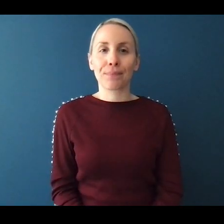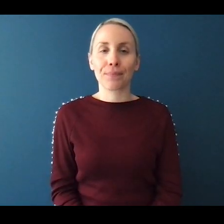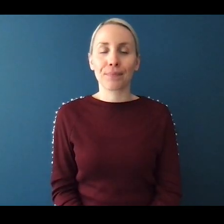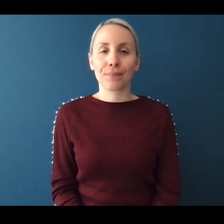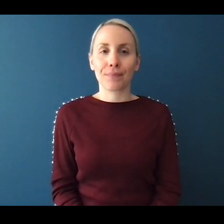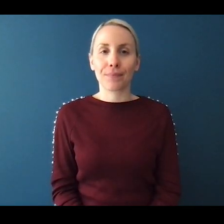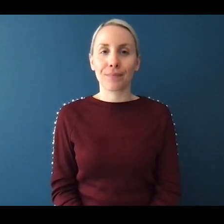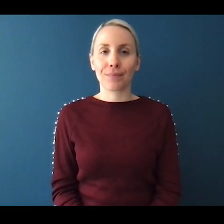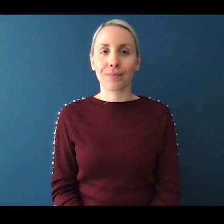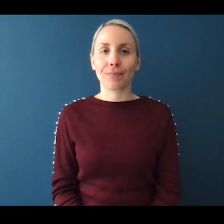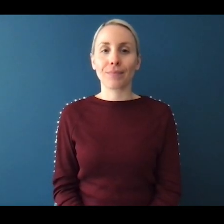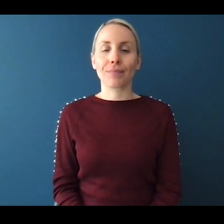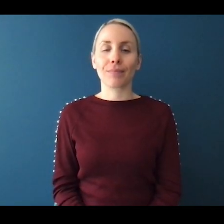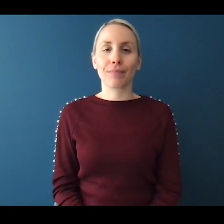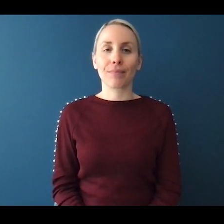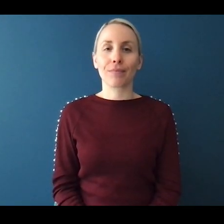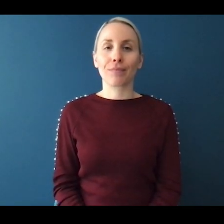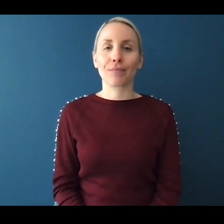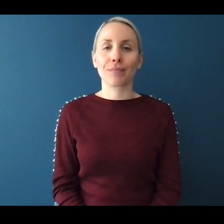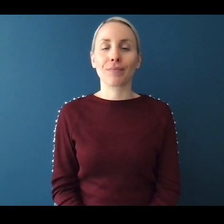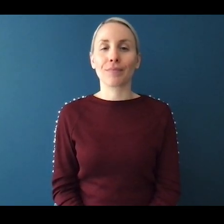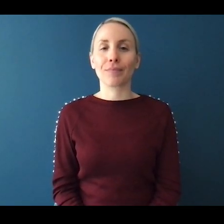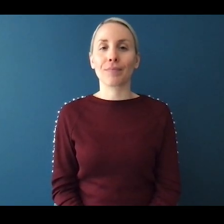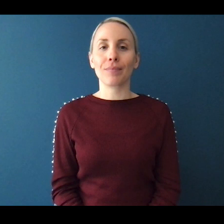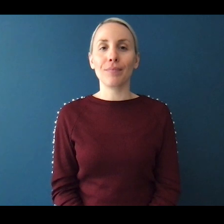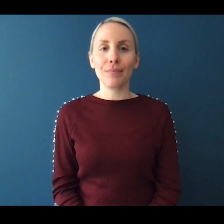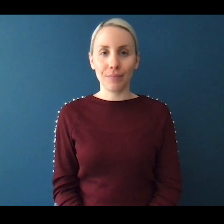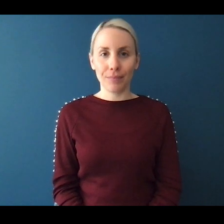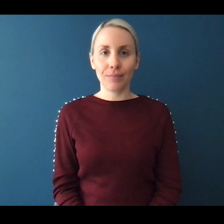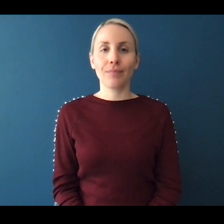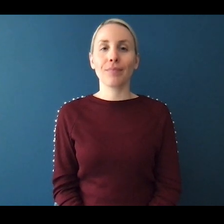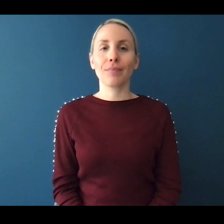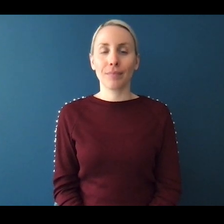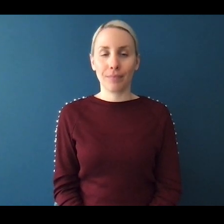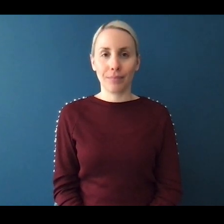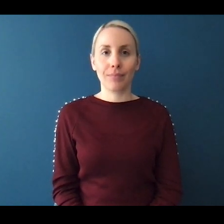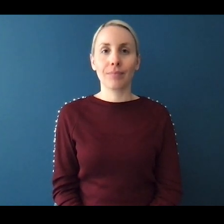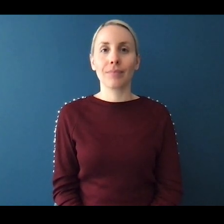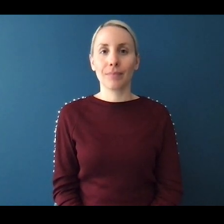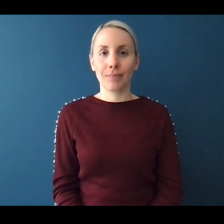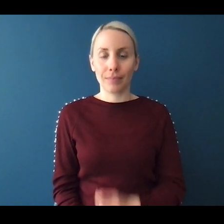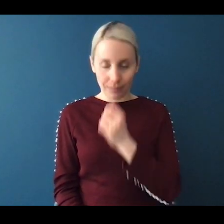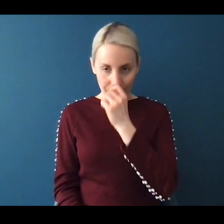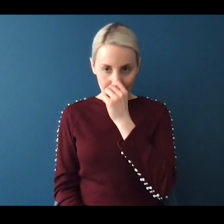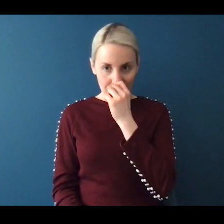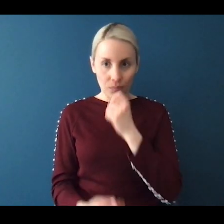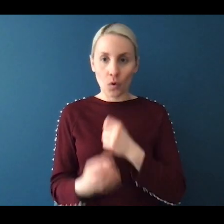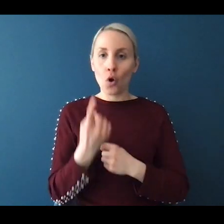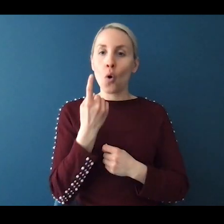triptych I did where I narrated a scene throughout two still images and the video in the middle